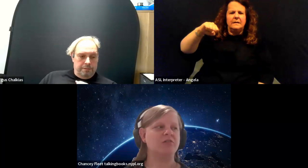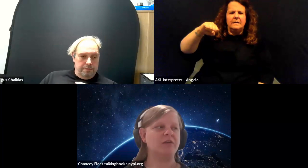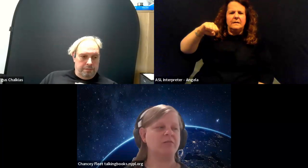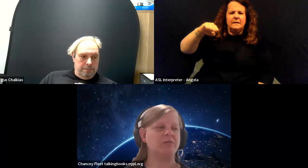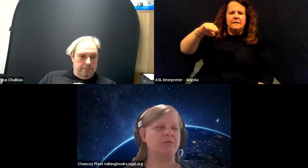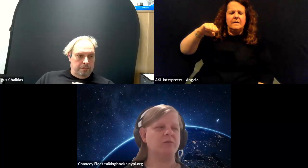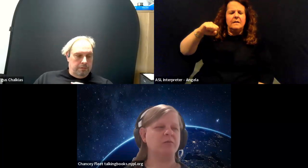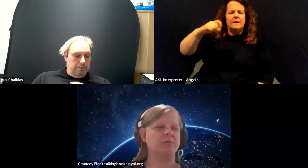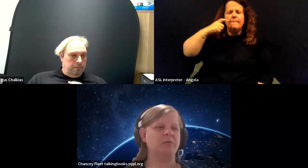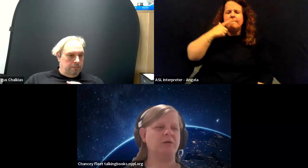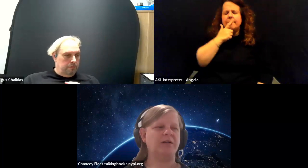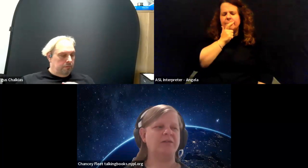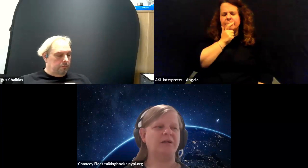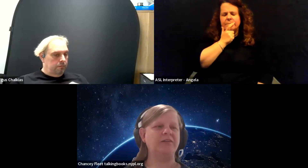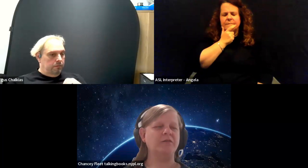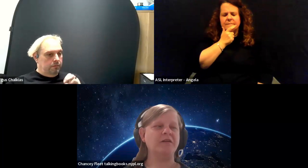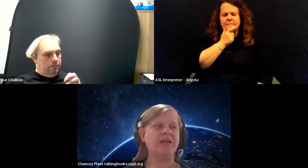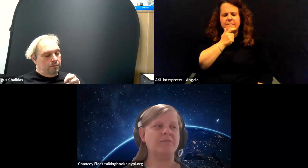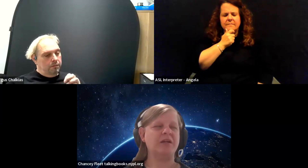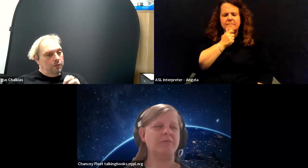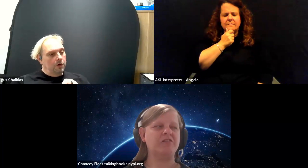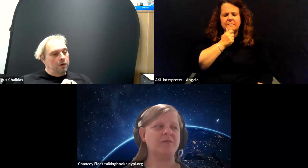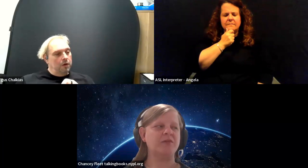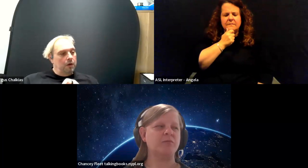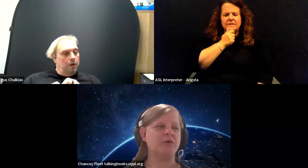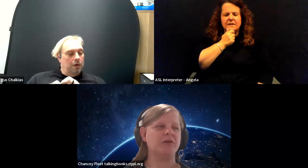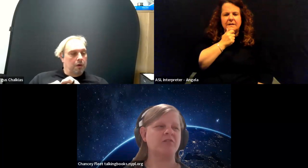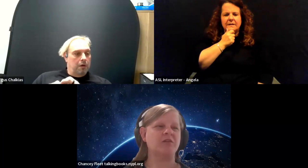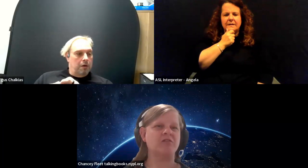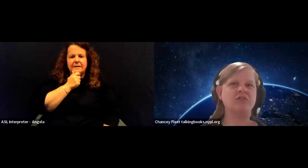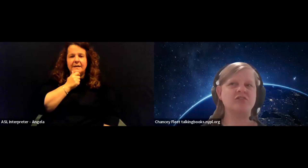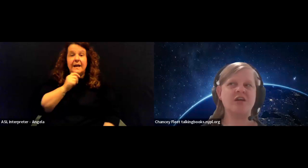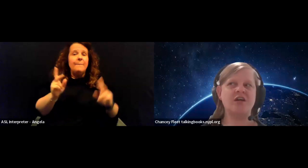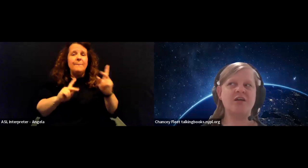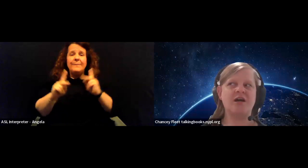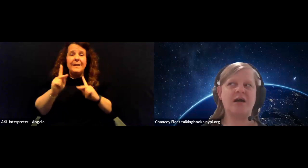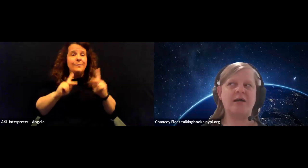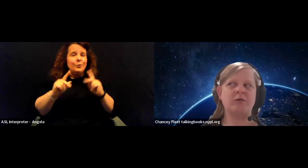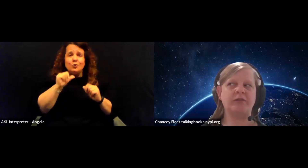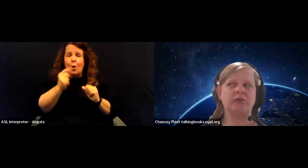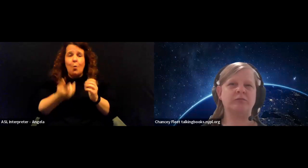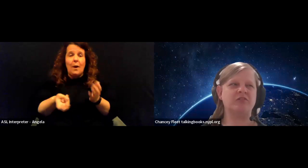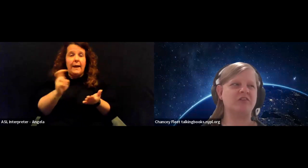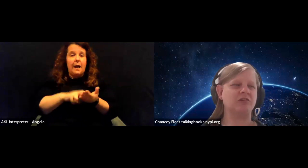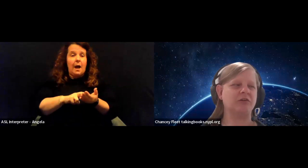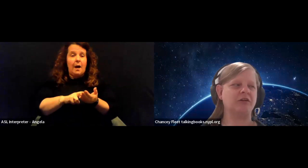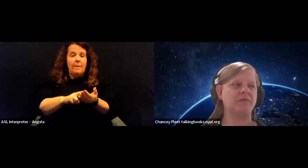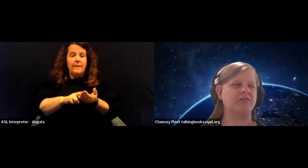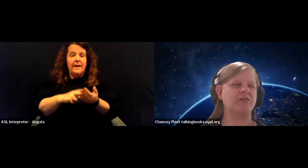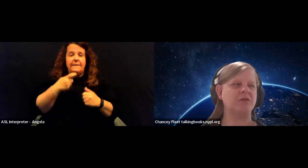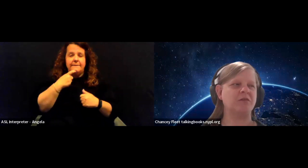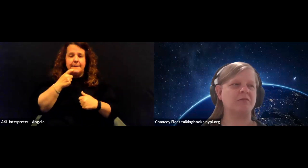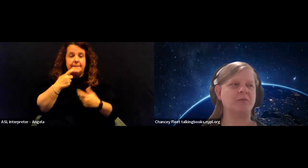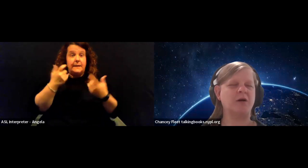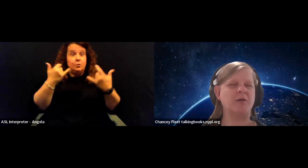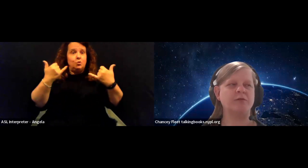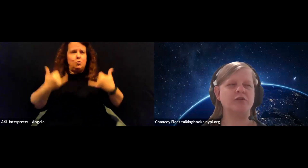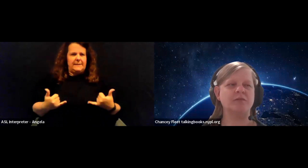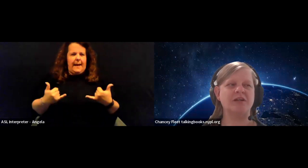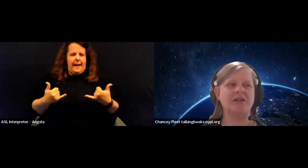is that I don't think anybody wakes up in the morning and says, today, I'm going to resist learning about something that would be helpful to me.